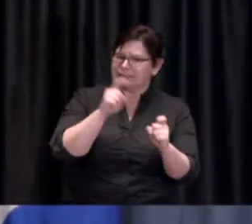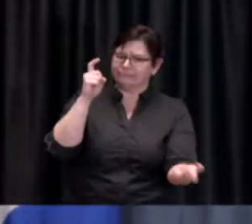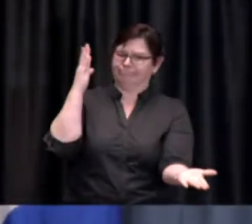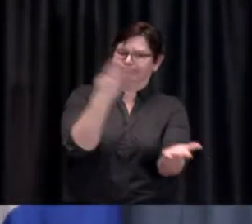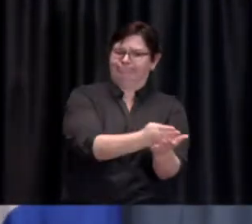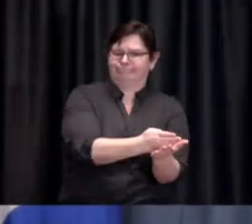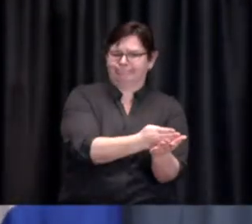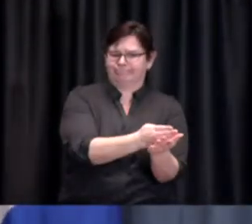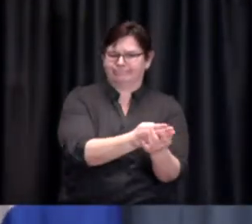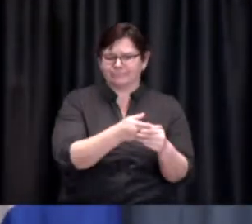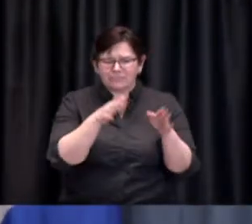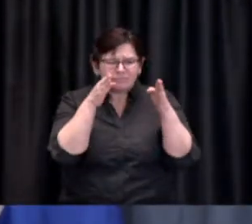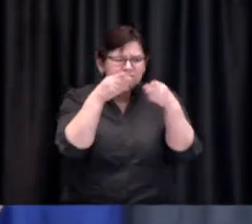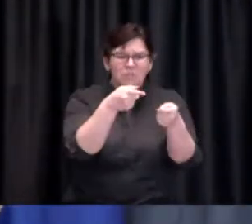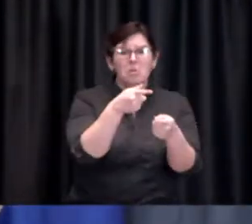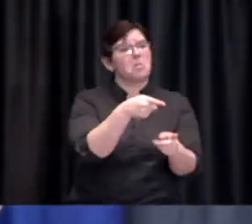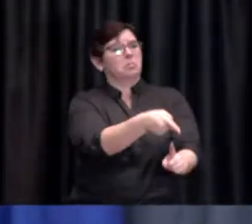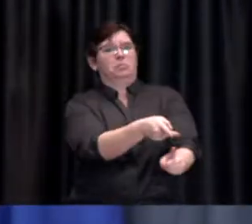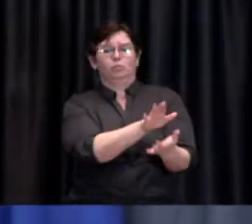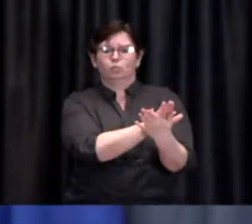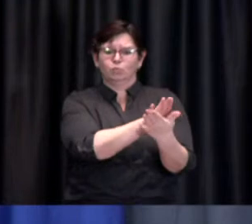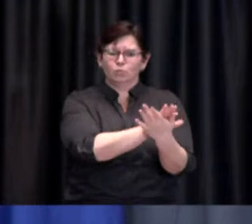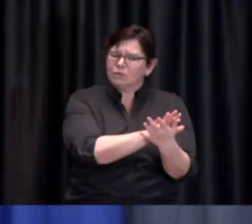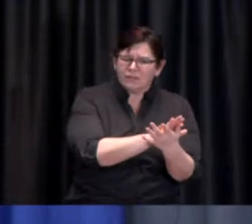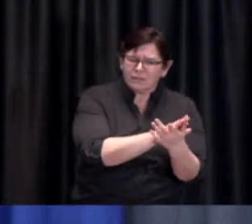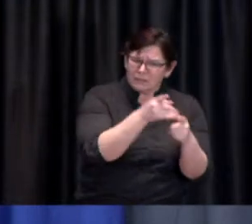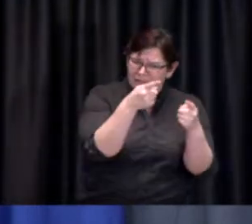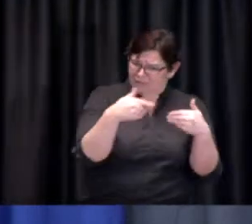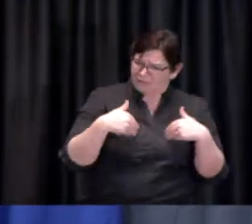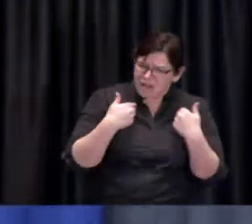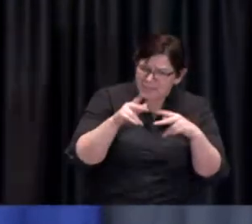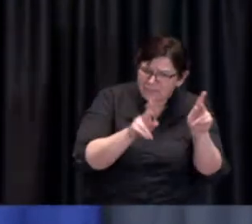I think it's more prevalent there quite often and today bullying is way worse than it used to be or